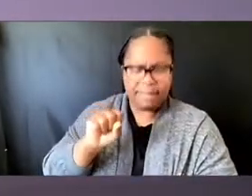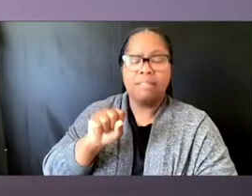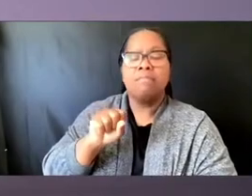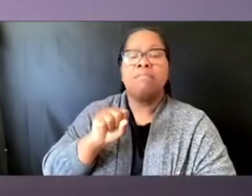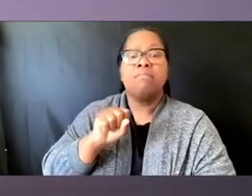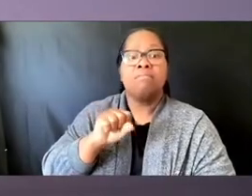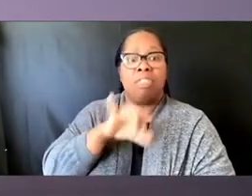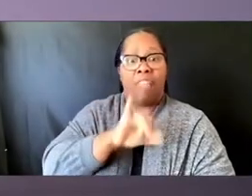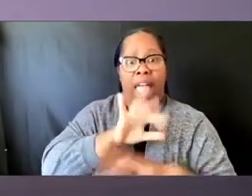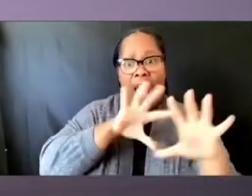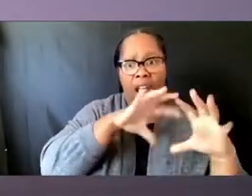Yeah.